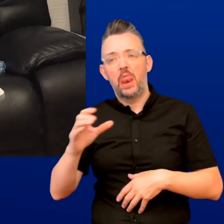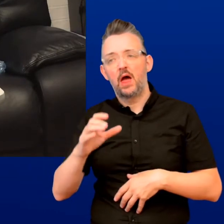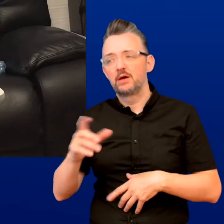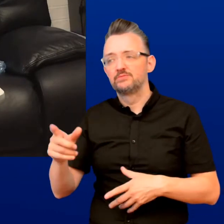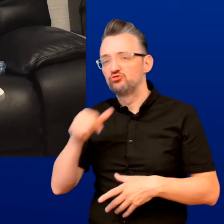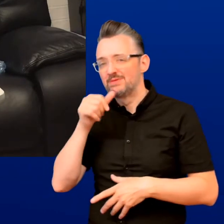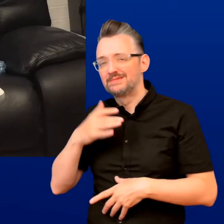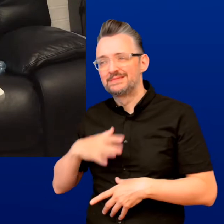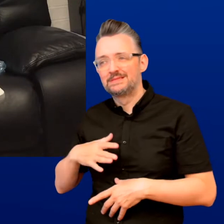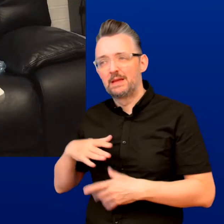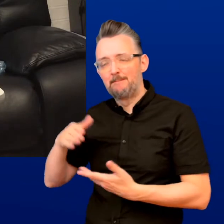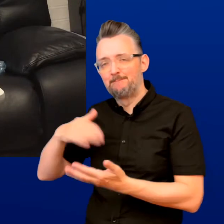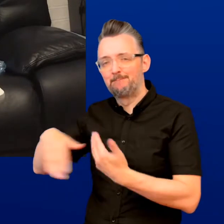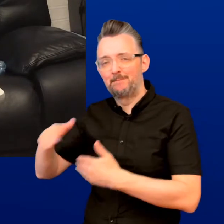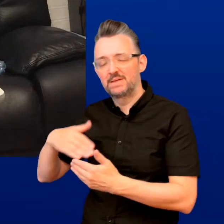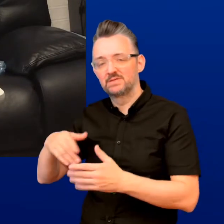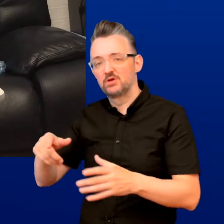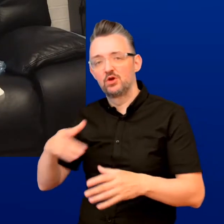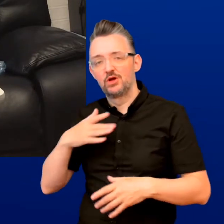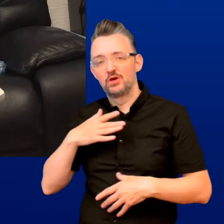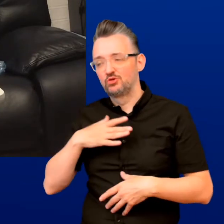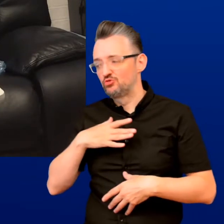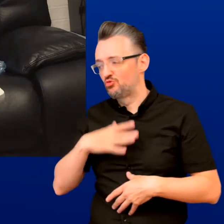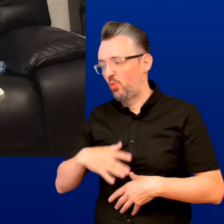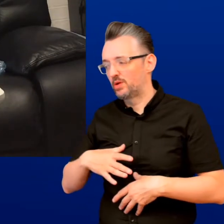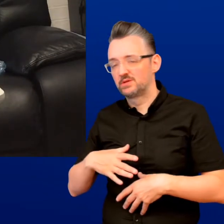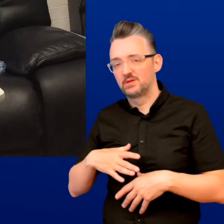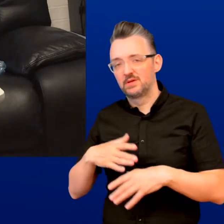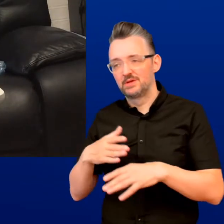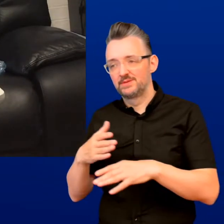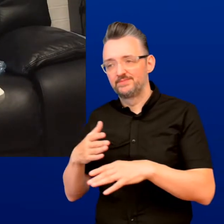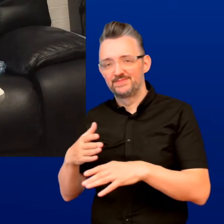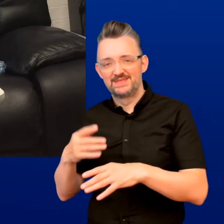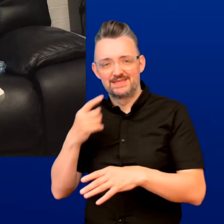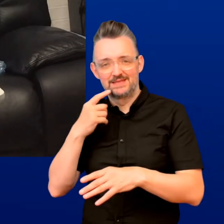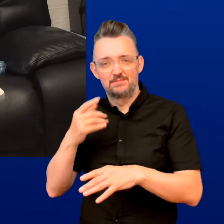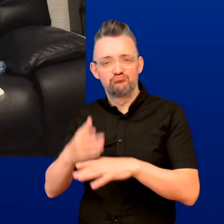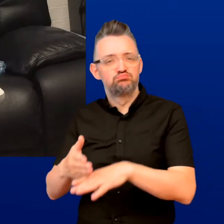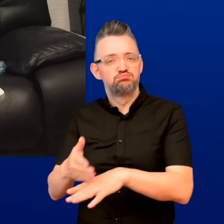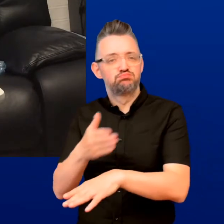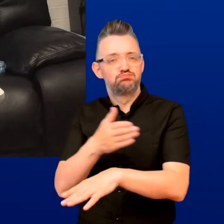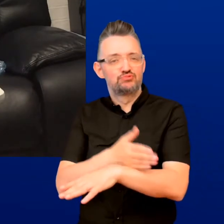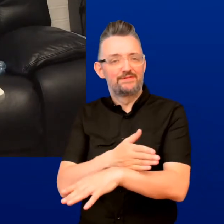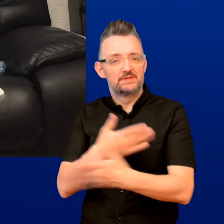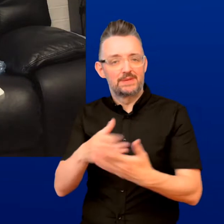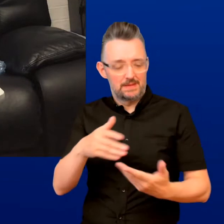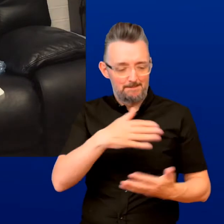important. You don't want a colour that you've pre-mixed. For this next step pre-mixed with